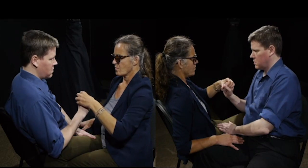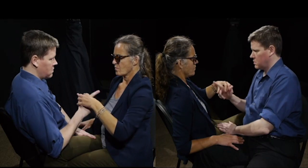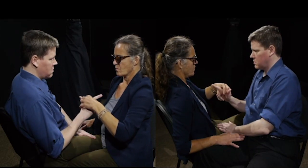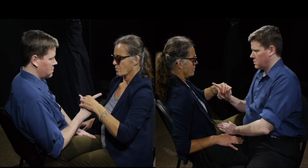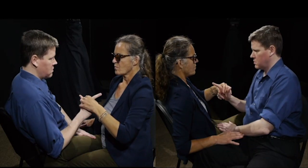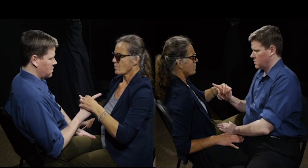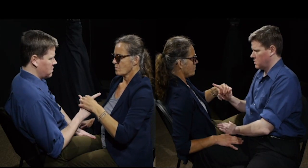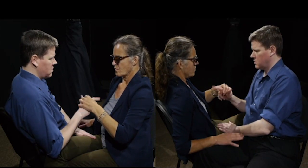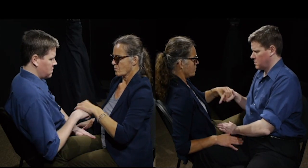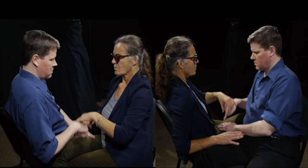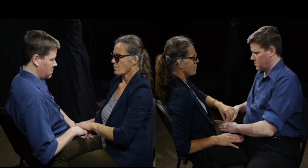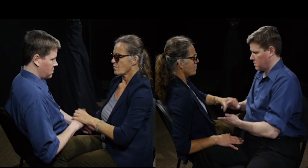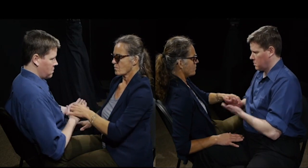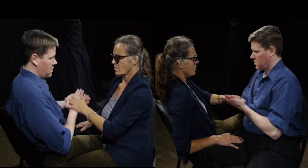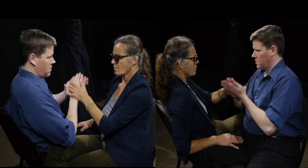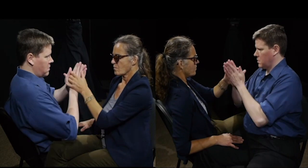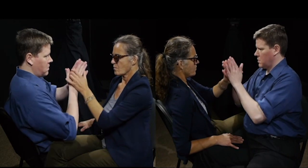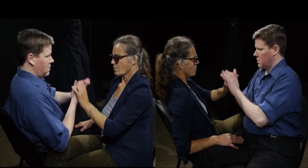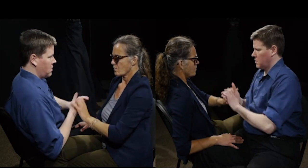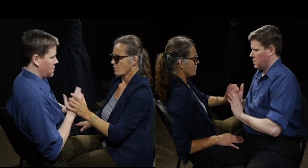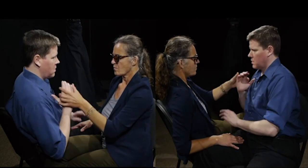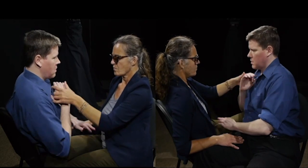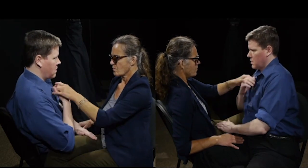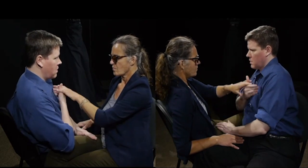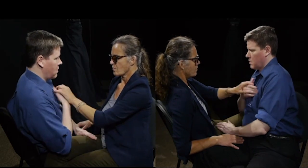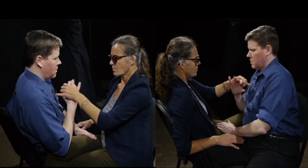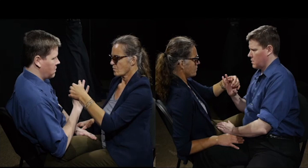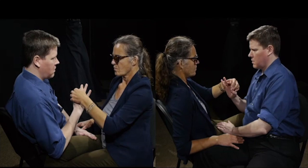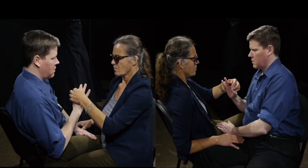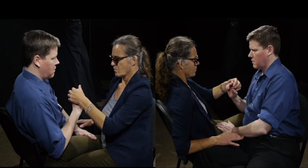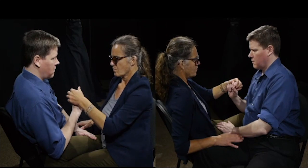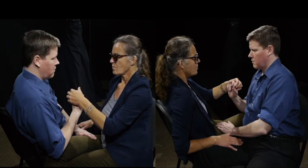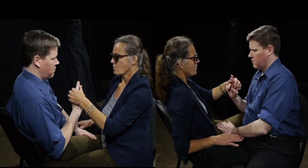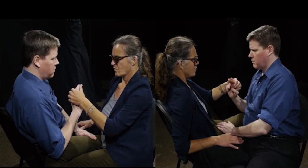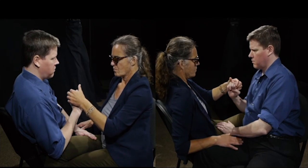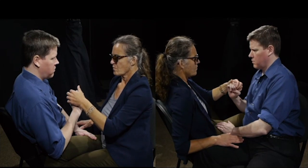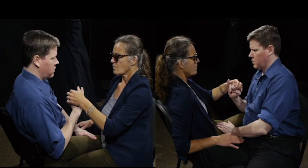includes not only fingerspelling but also ASL words.